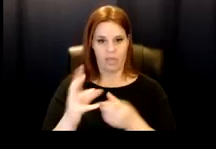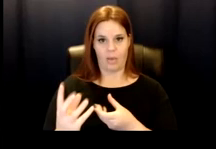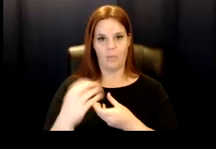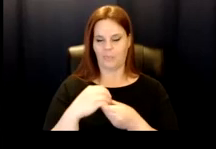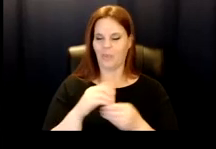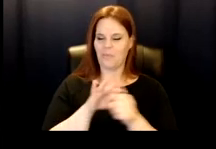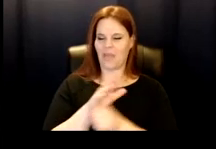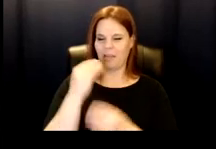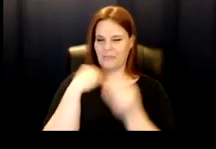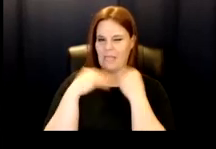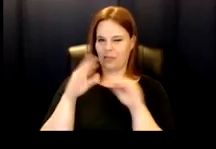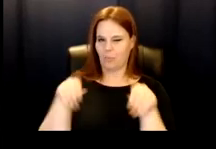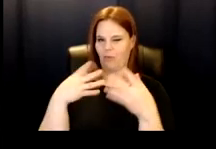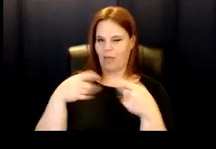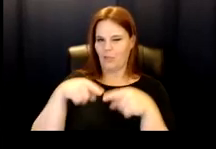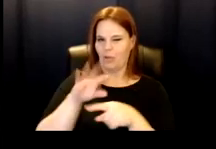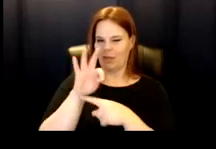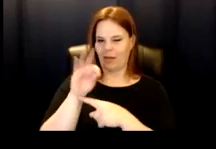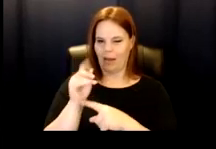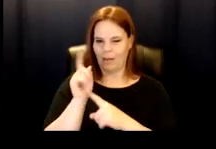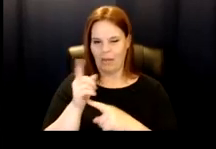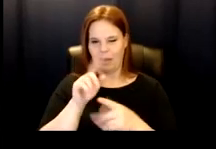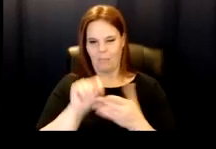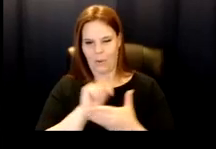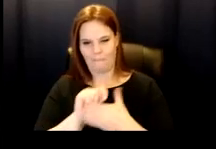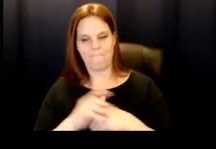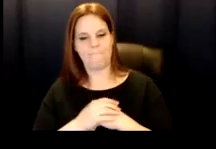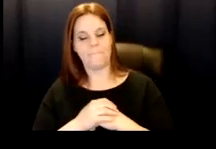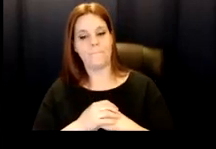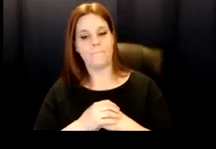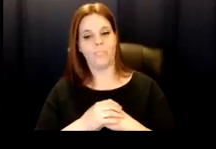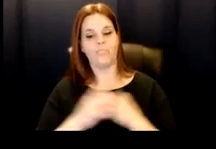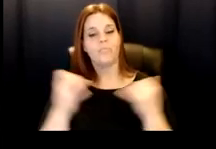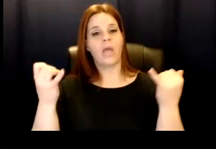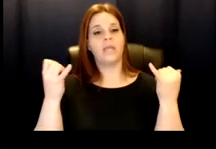snacks provided during the 90 minute period. Now, with the next slide, I am going to turn